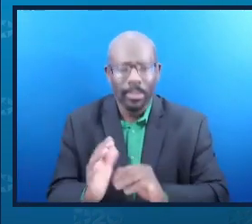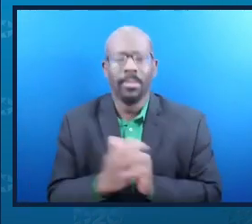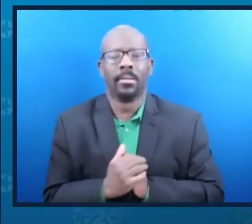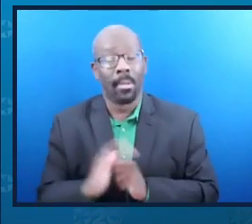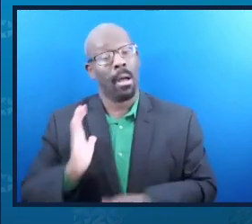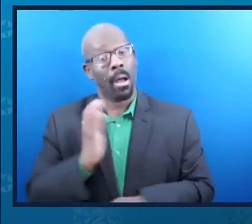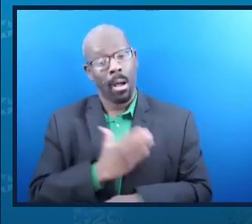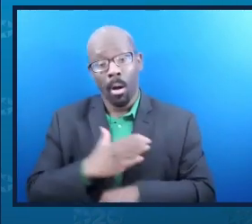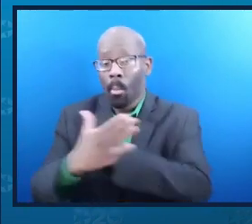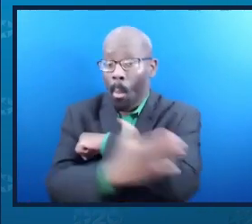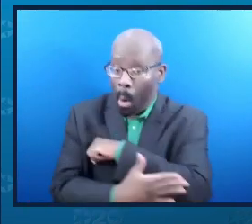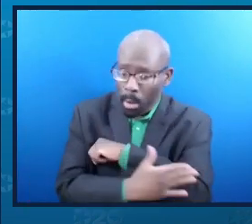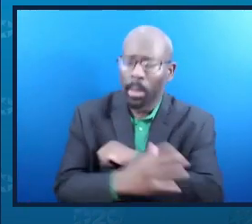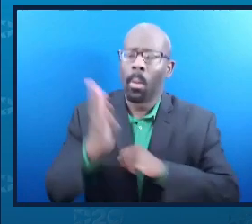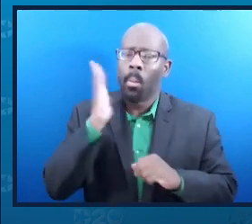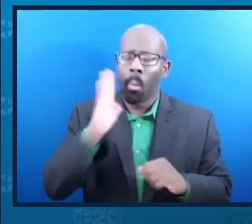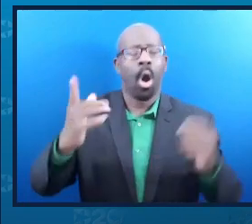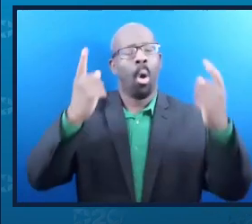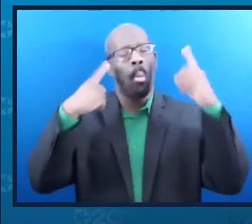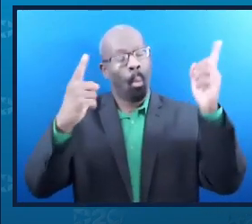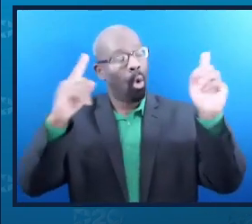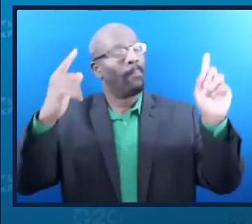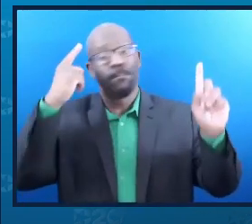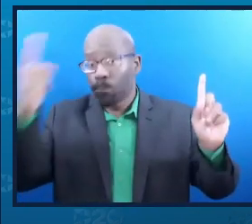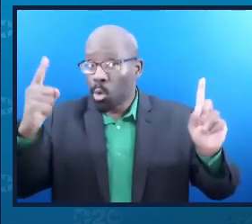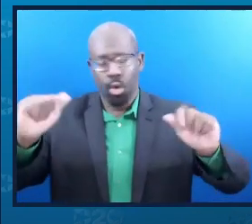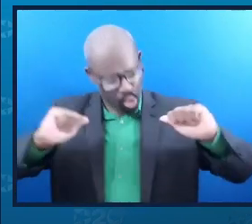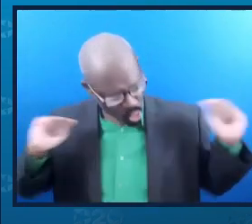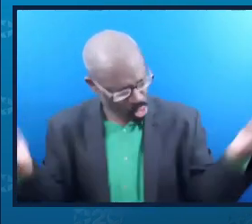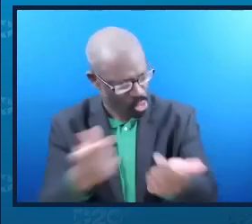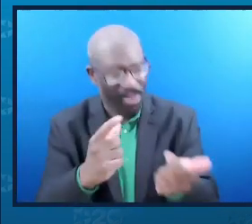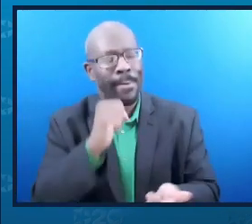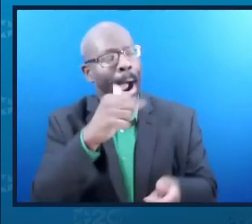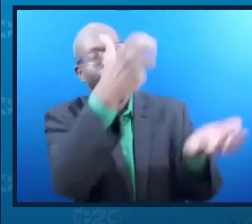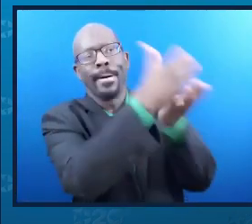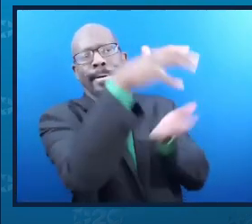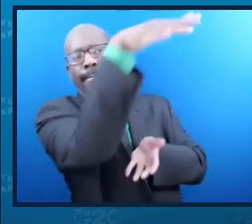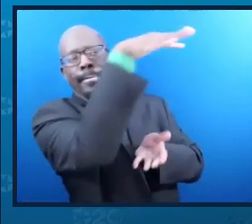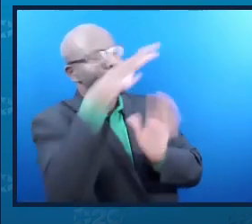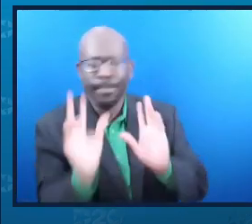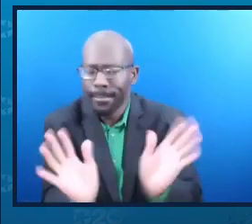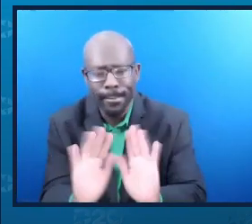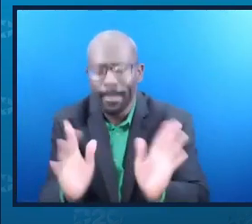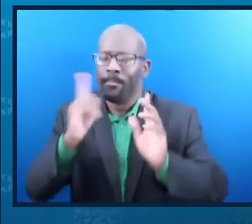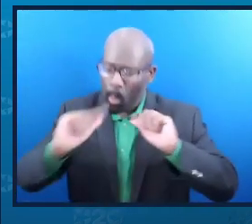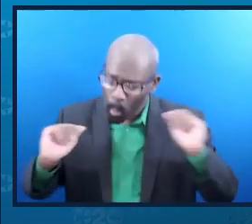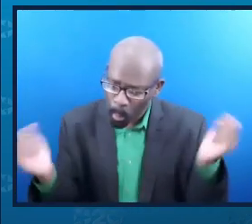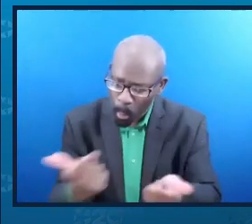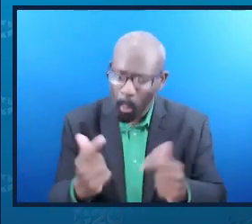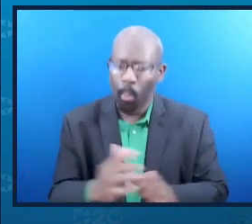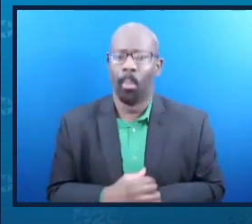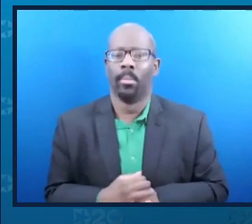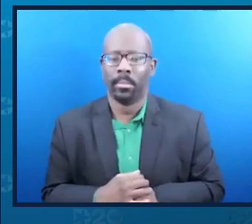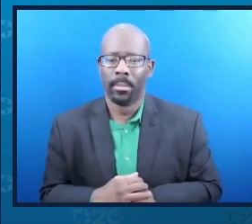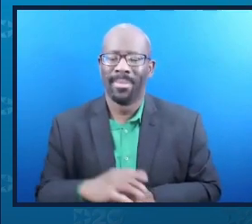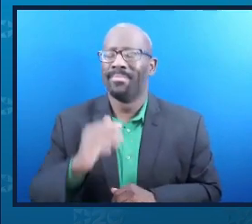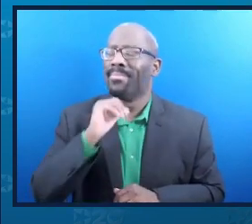FIND. DONALD TRUMP'S IGNORANCE AND EGO